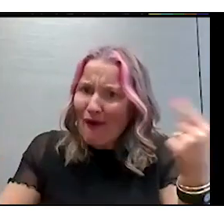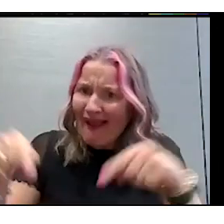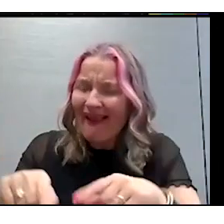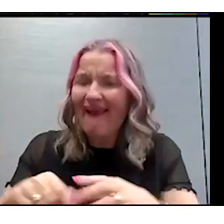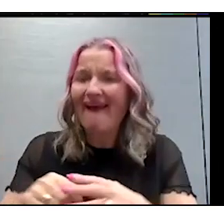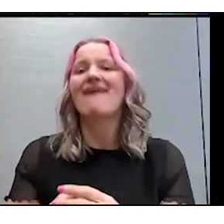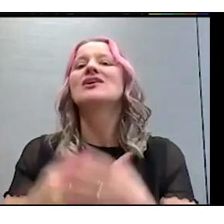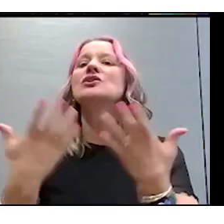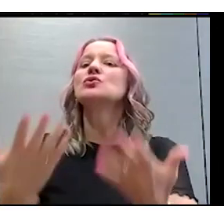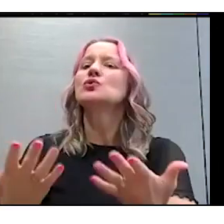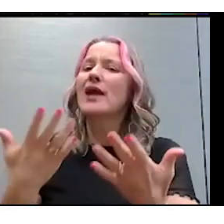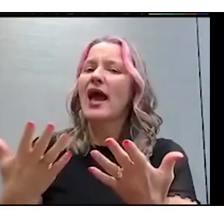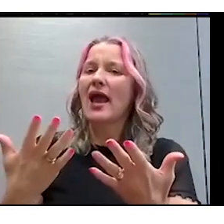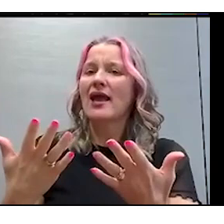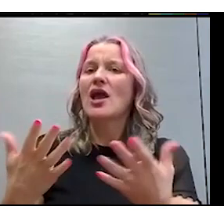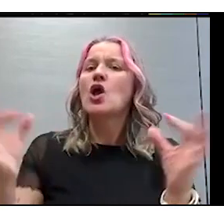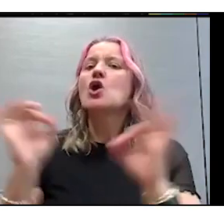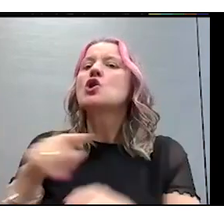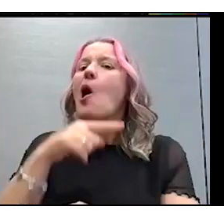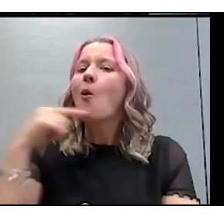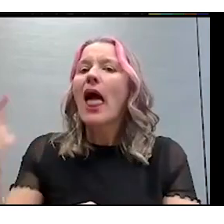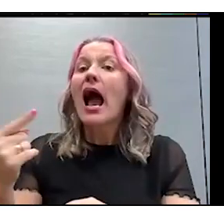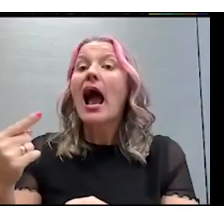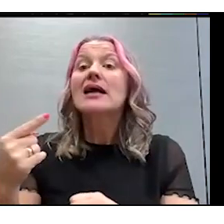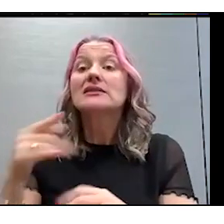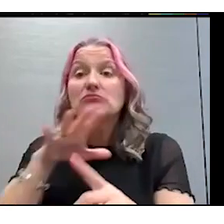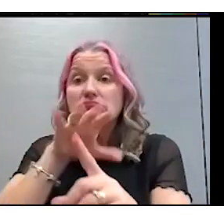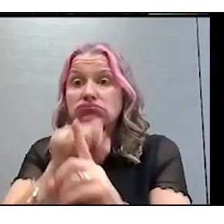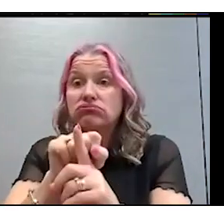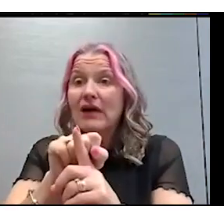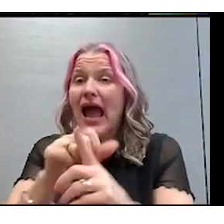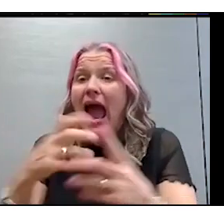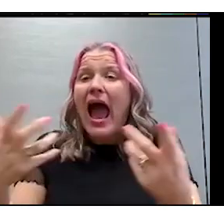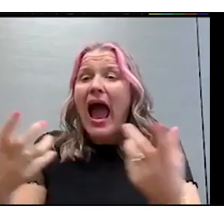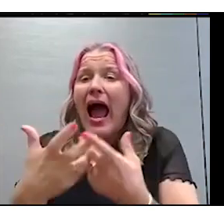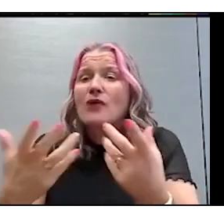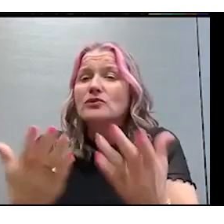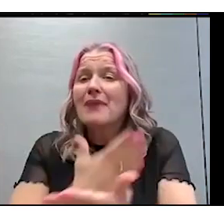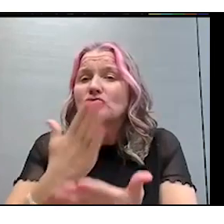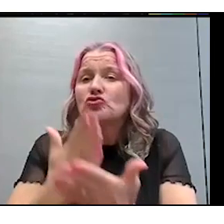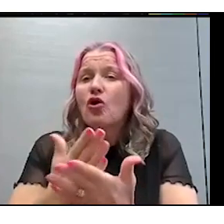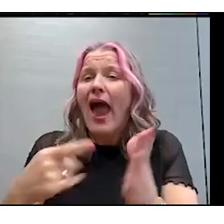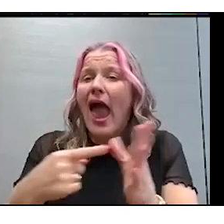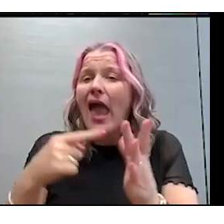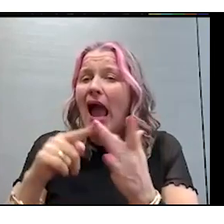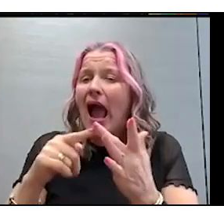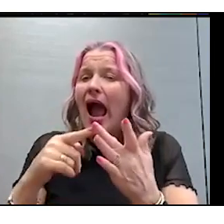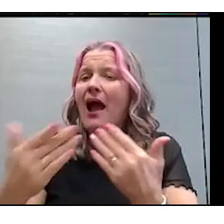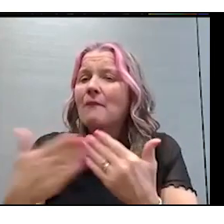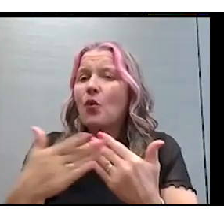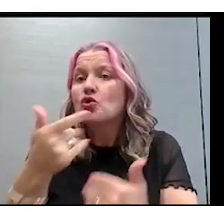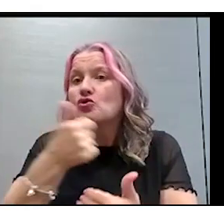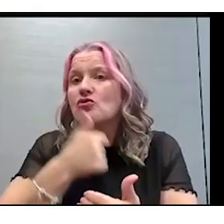Today's session is called know that is detected how to make AI more useful. So welcome. Welcome.